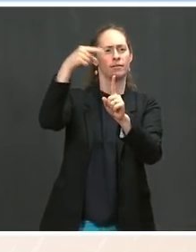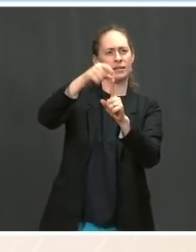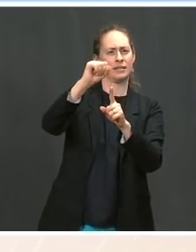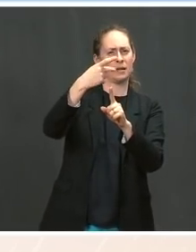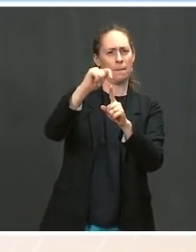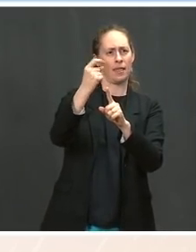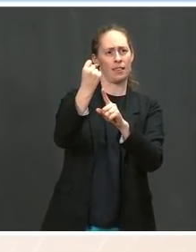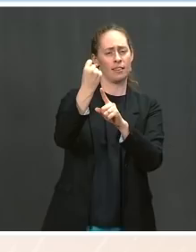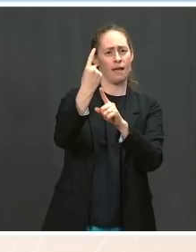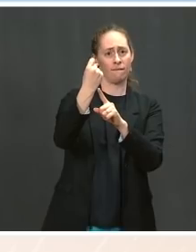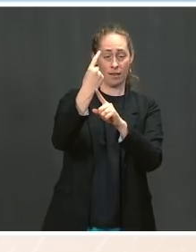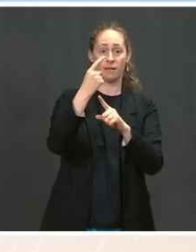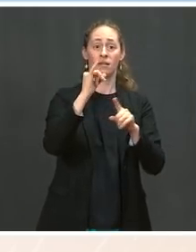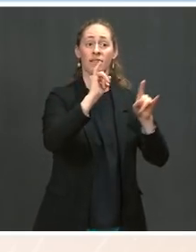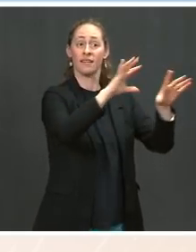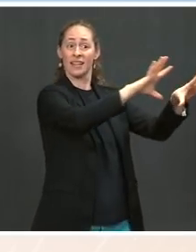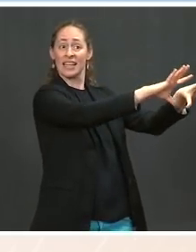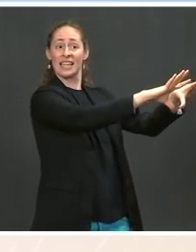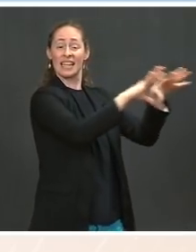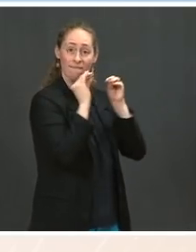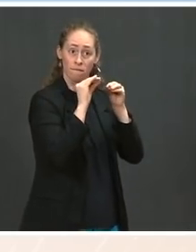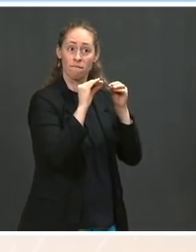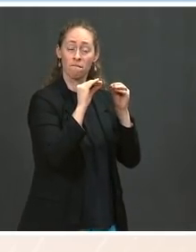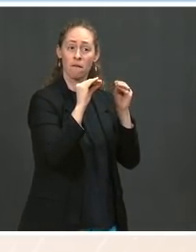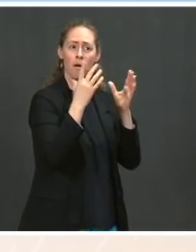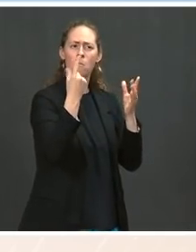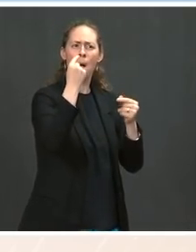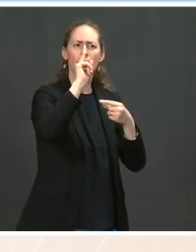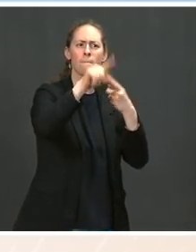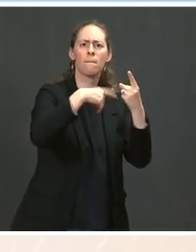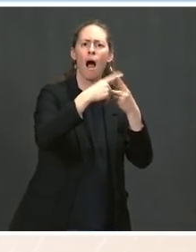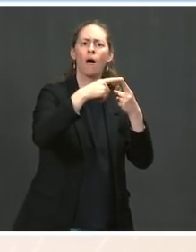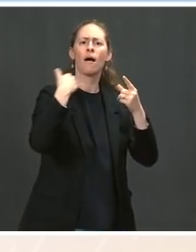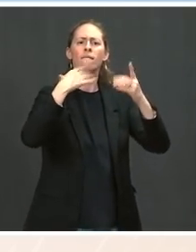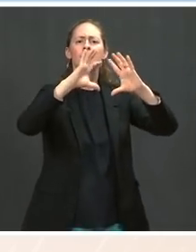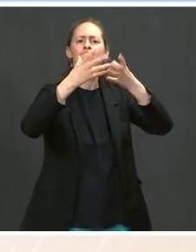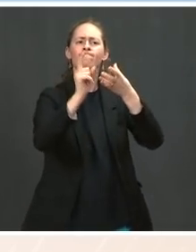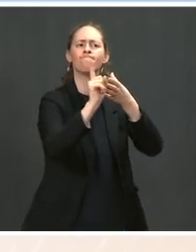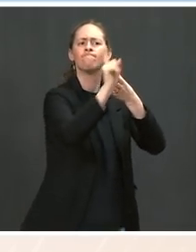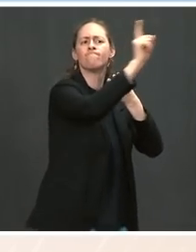Special Forces, any of those types of troops on the ground? Ms. Psaki: Well, I'm obviously not going to